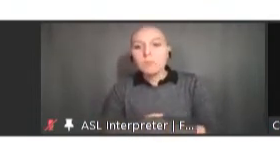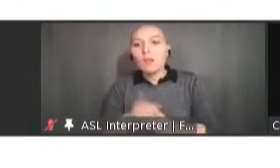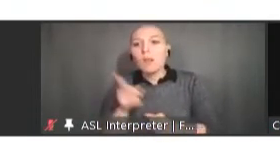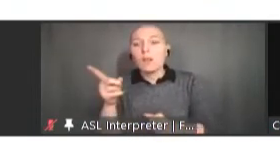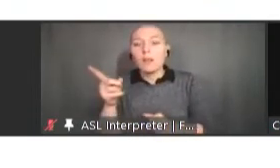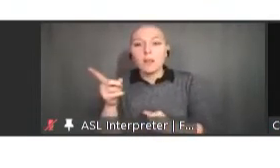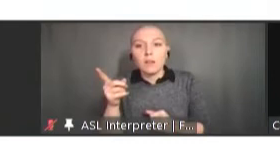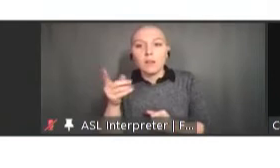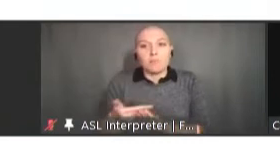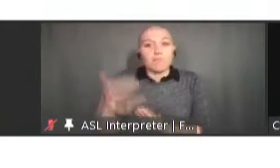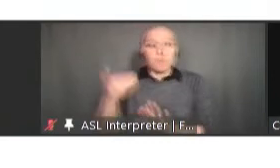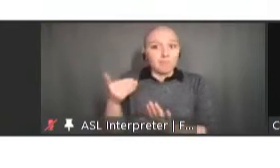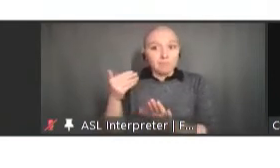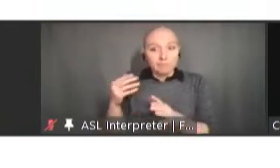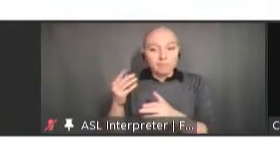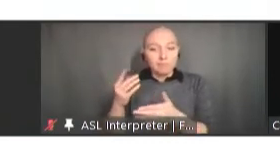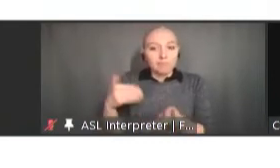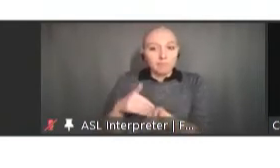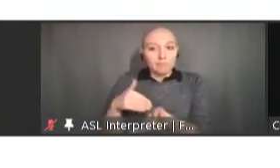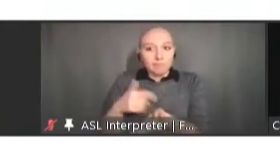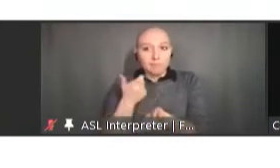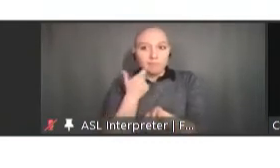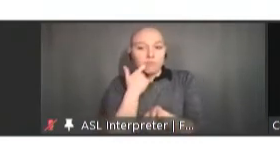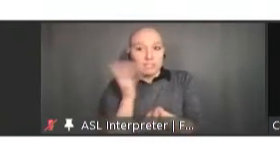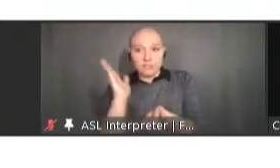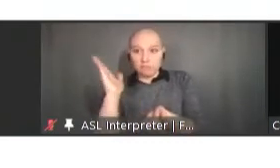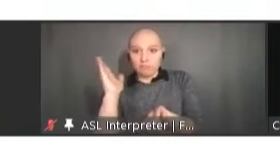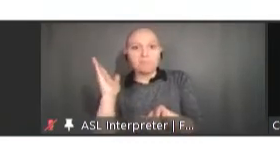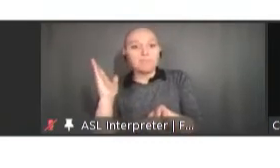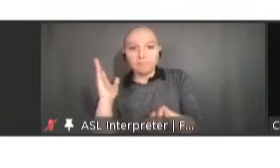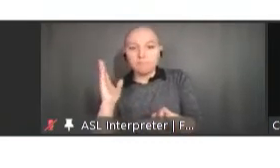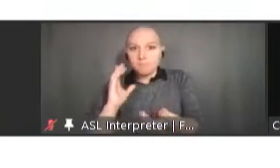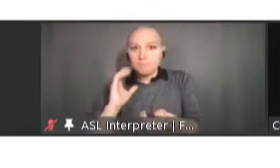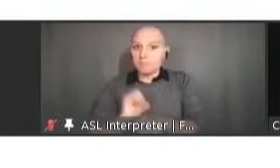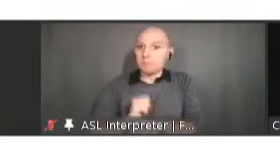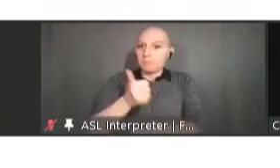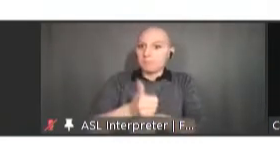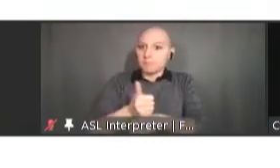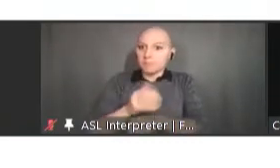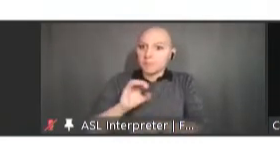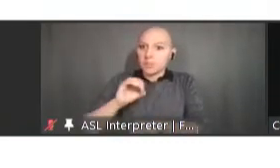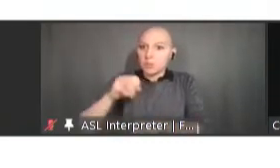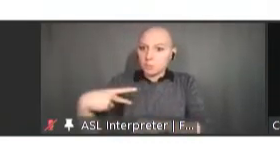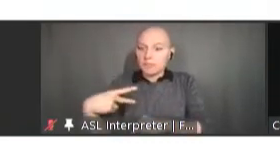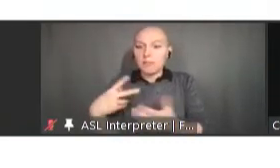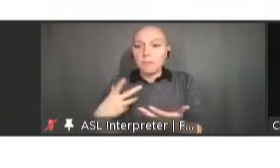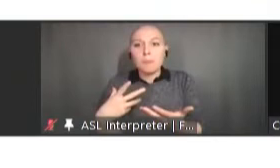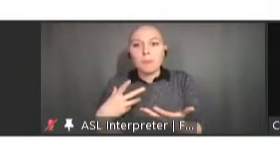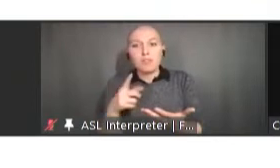you know, spoke about, establishing a correlate of protection which is an easily measured biomarker